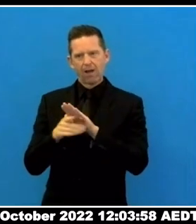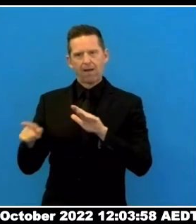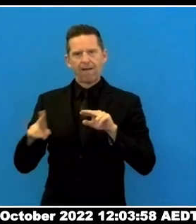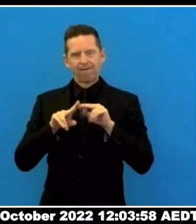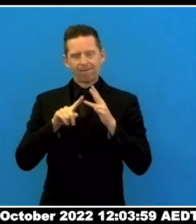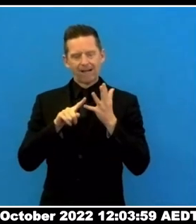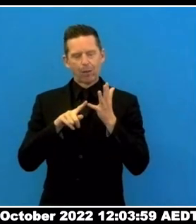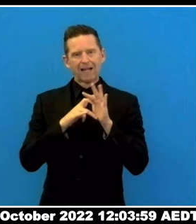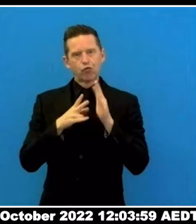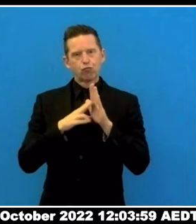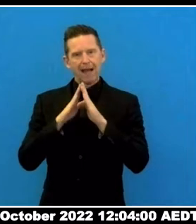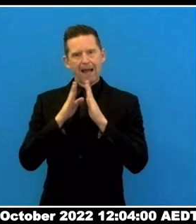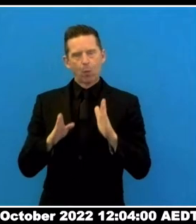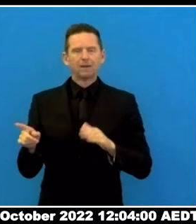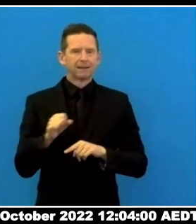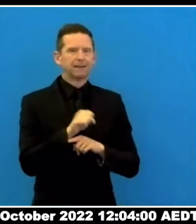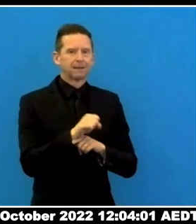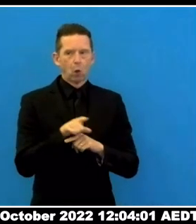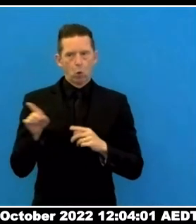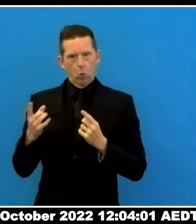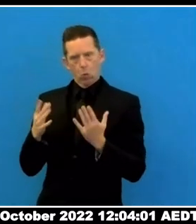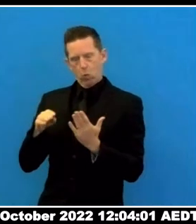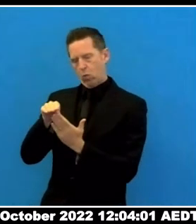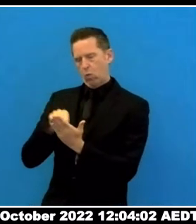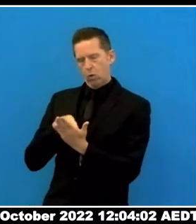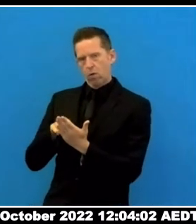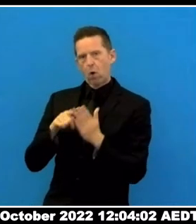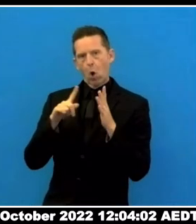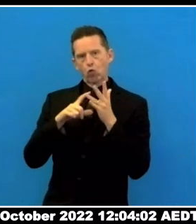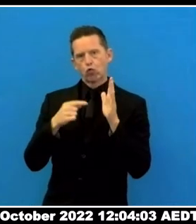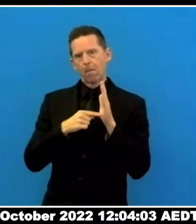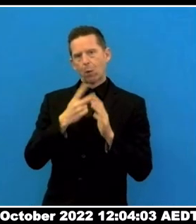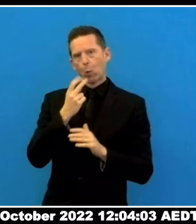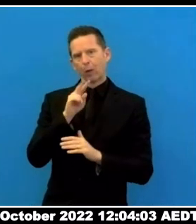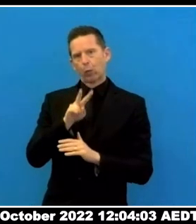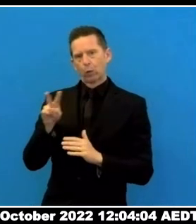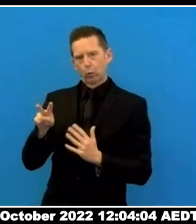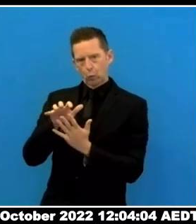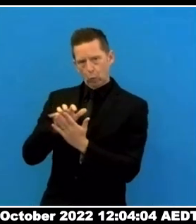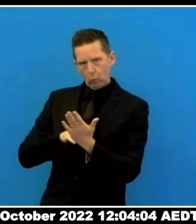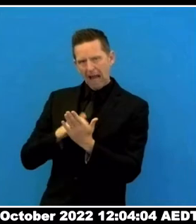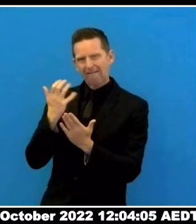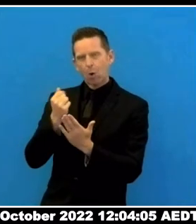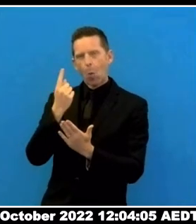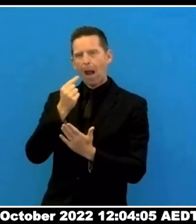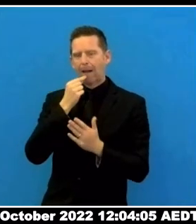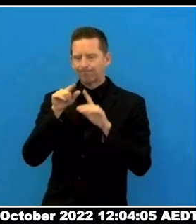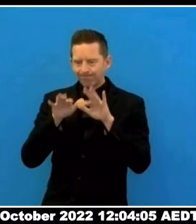dated 24 October 2022. Yes. And we have got one typographical error to address.